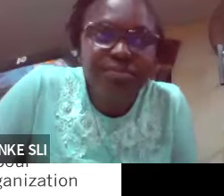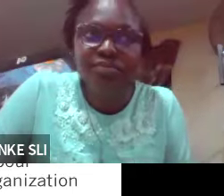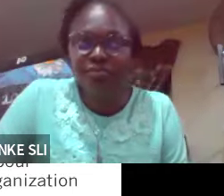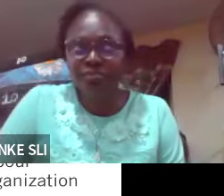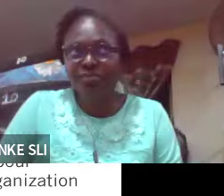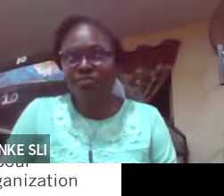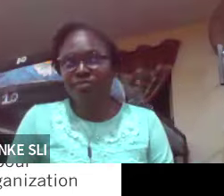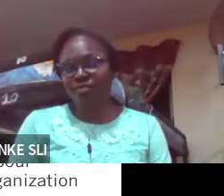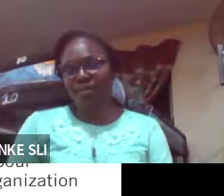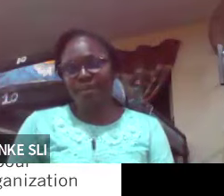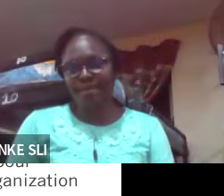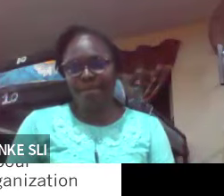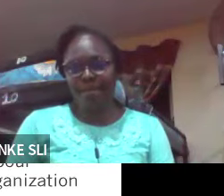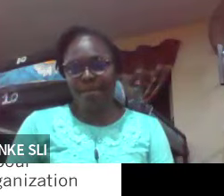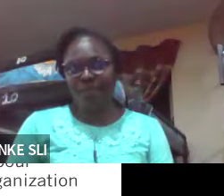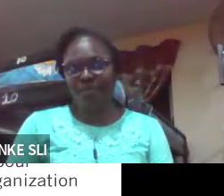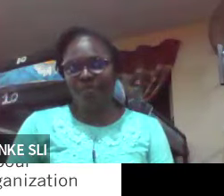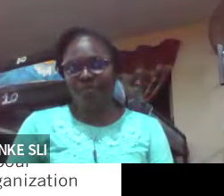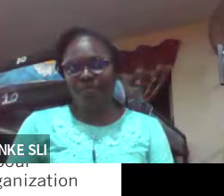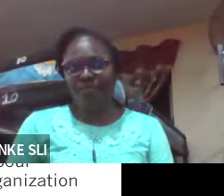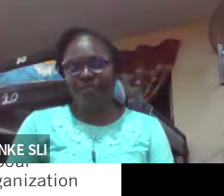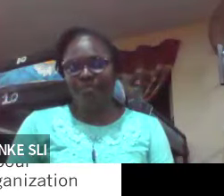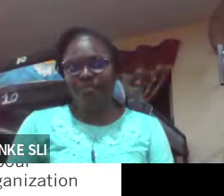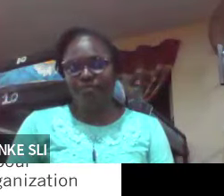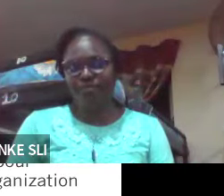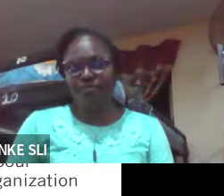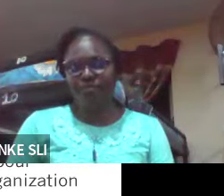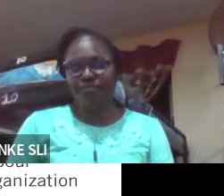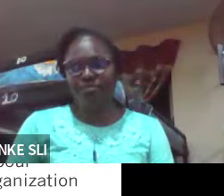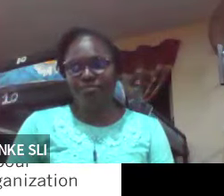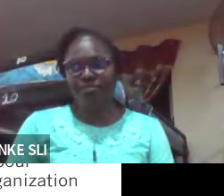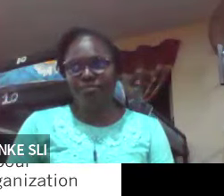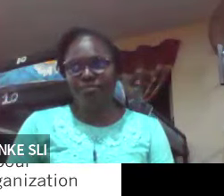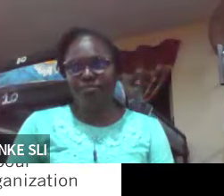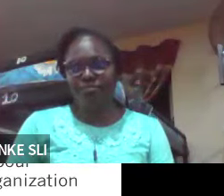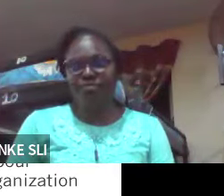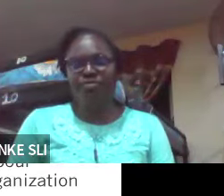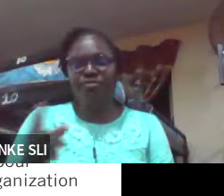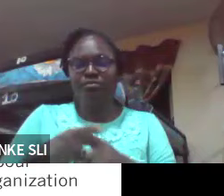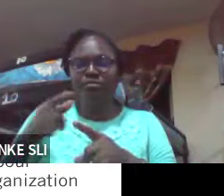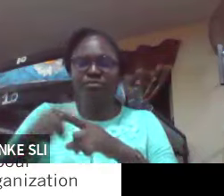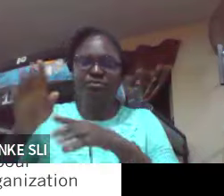Dotun Akinseinde: We're not not selective. Okay, we're gonna be talking business across. Dotun Akinseinde: Okay. So. joy: Okay.